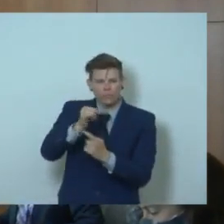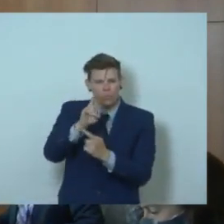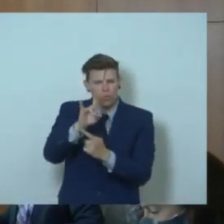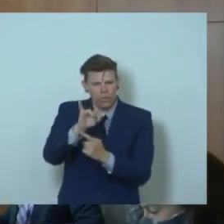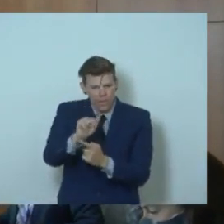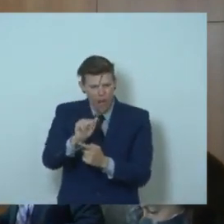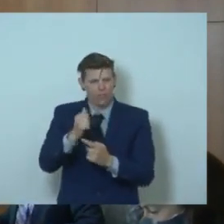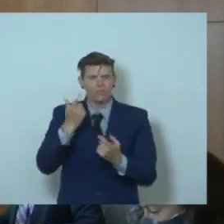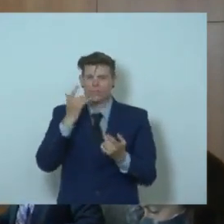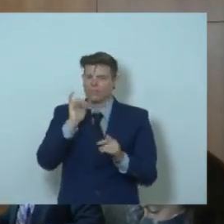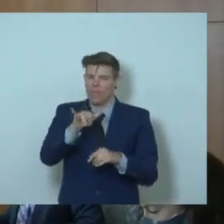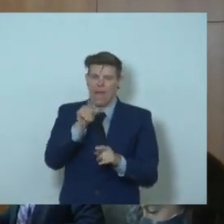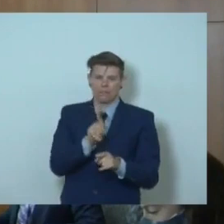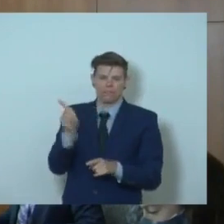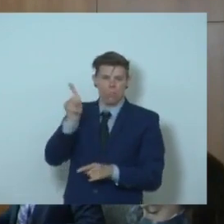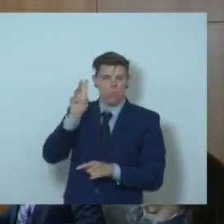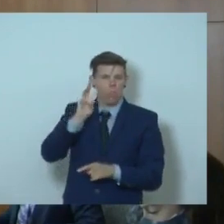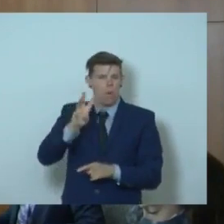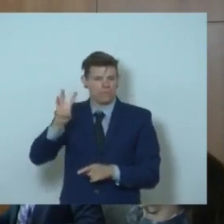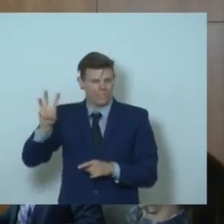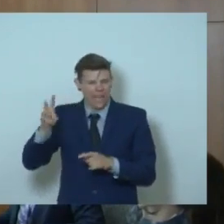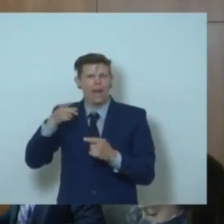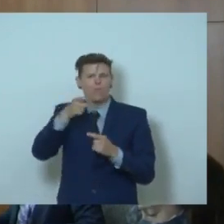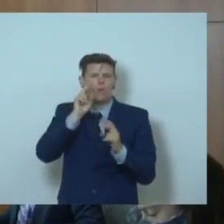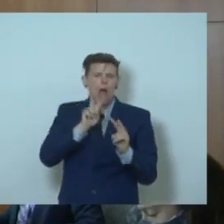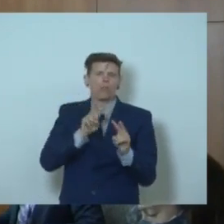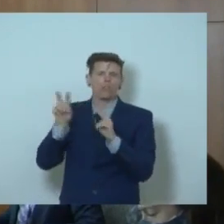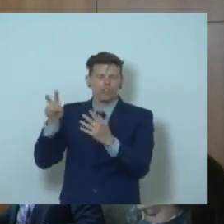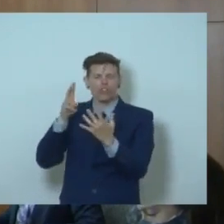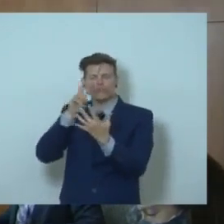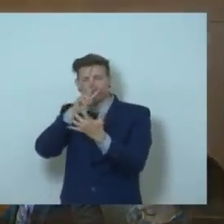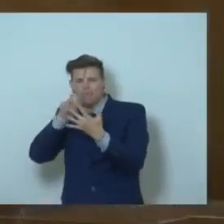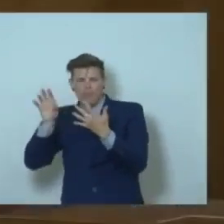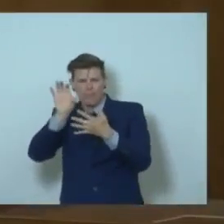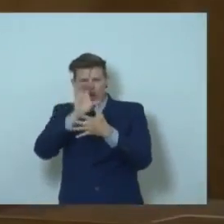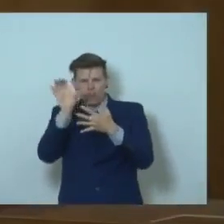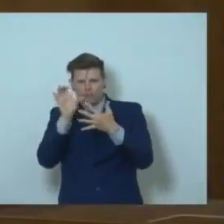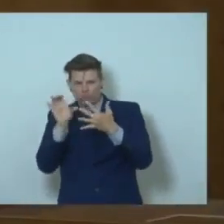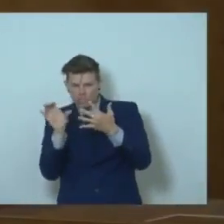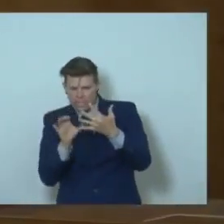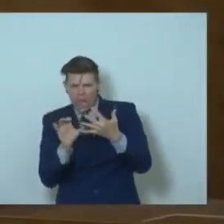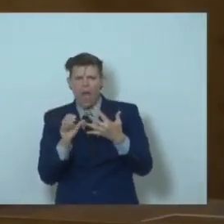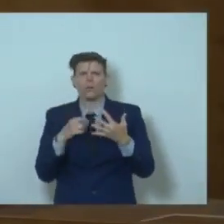YEAH SECRETARY CONFUSION. THANK YOU, JULIE. I DID GO TO THE WEBSITE.